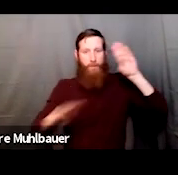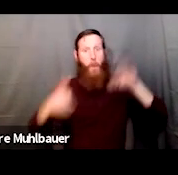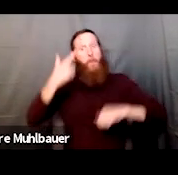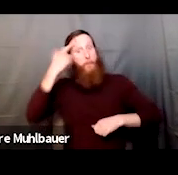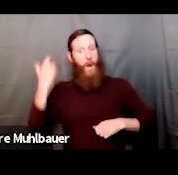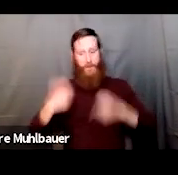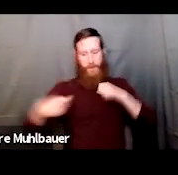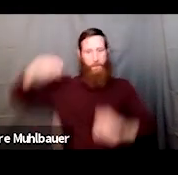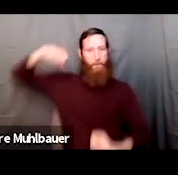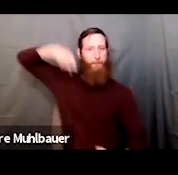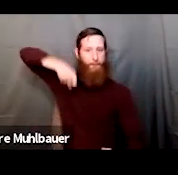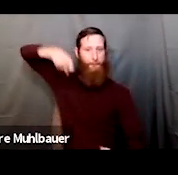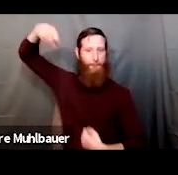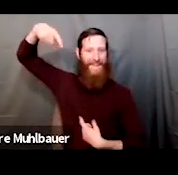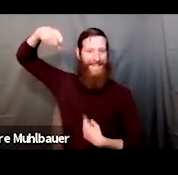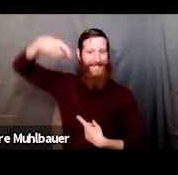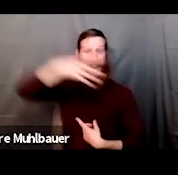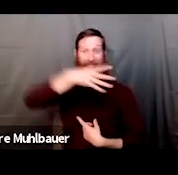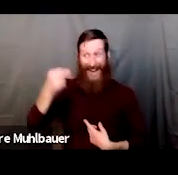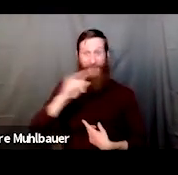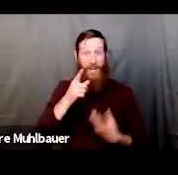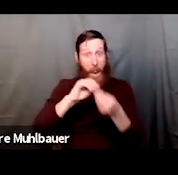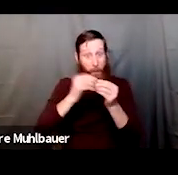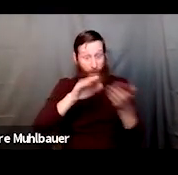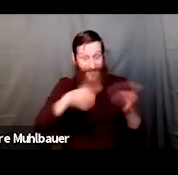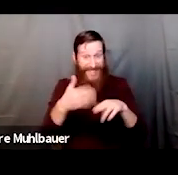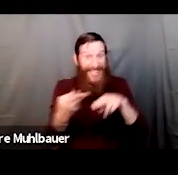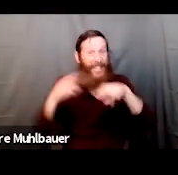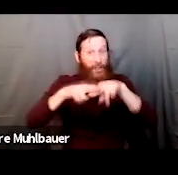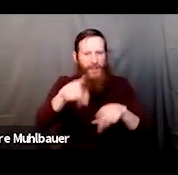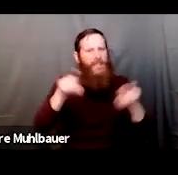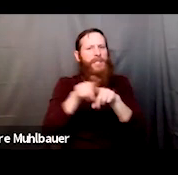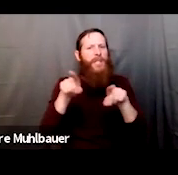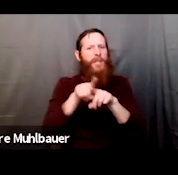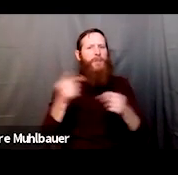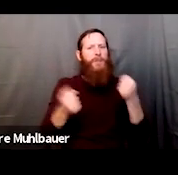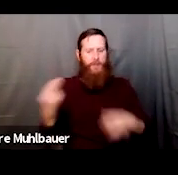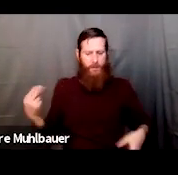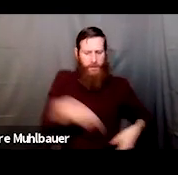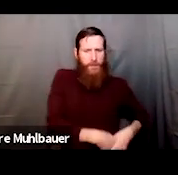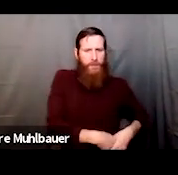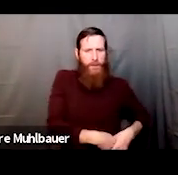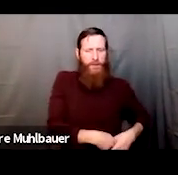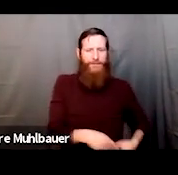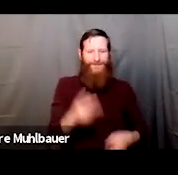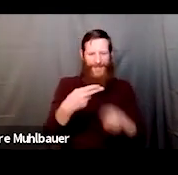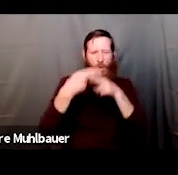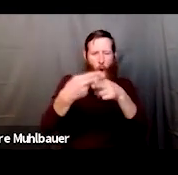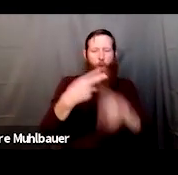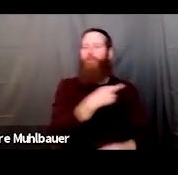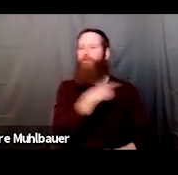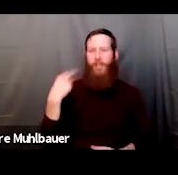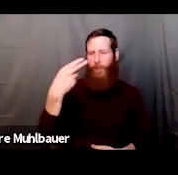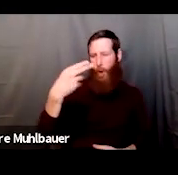The number of fatalities stayed the same or increased. The same thing happened with the introduction of seatbelts. It is called risk homeostasis.